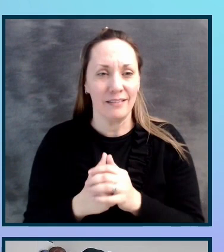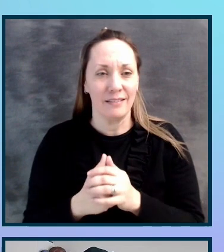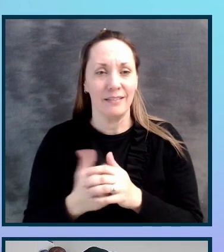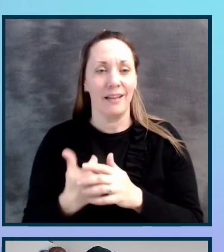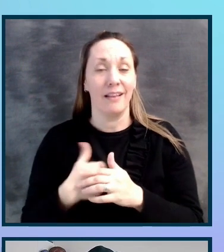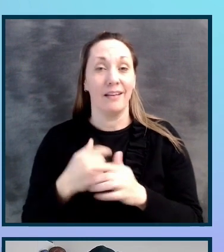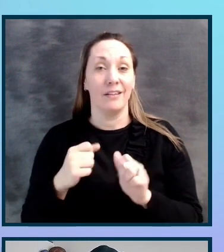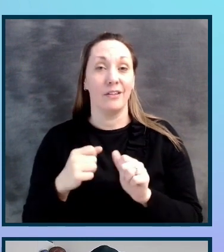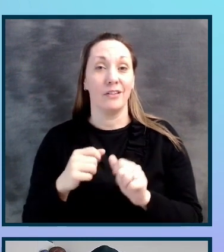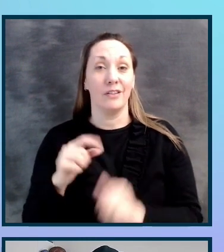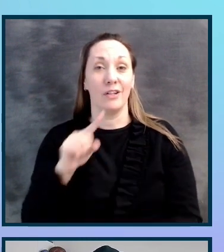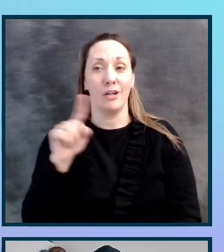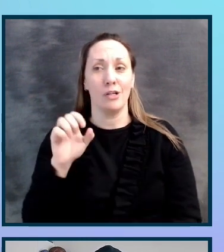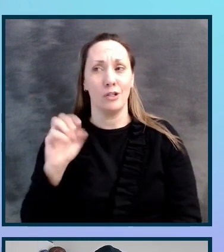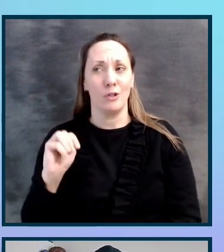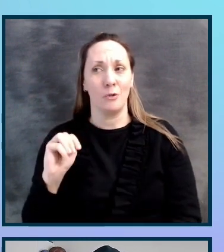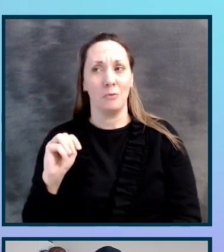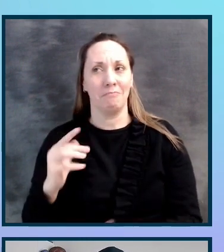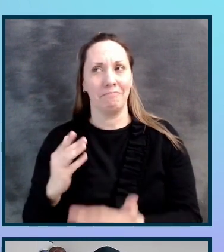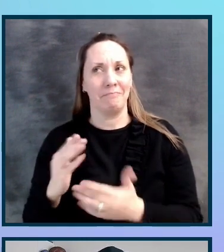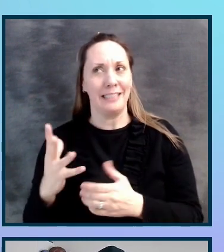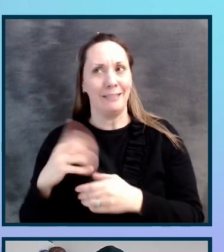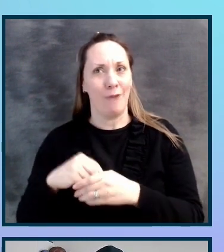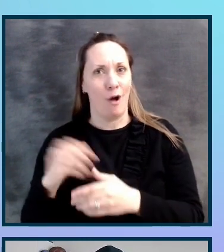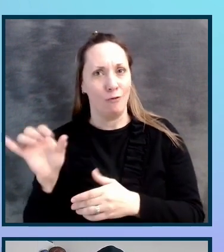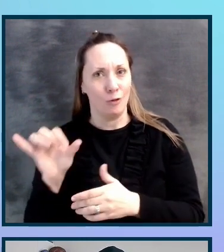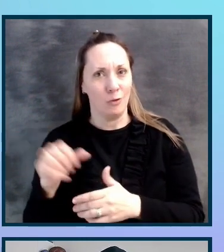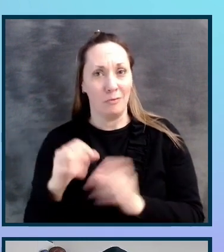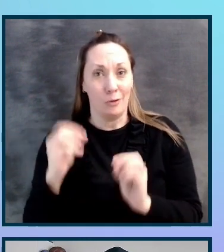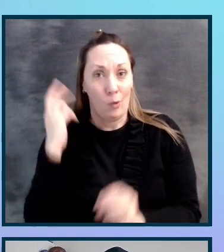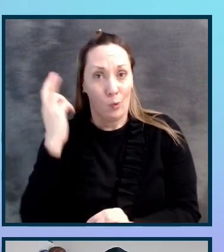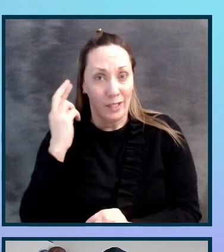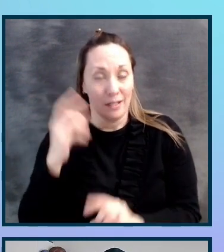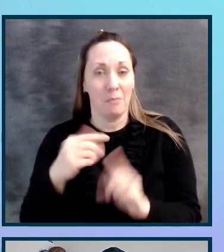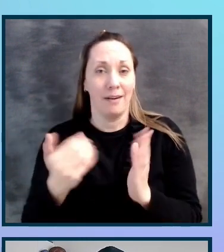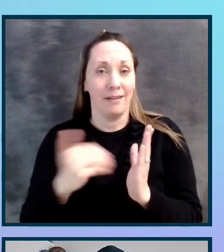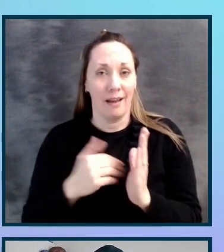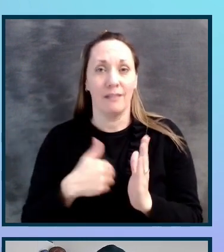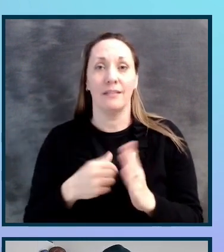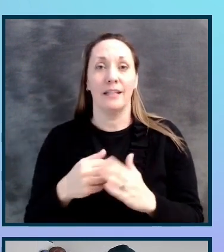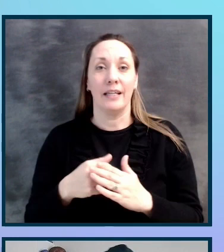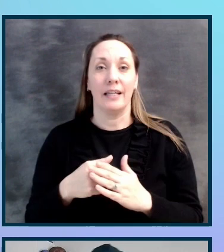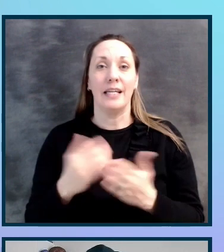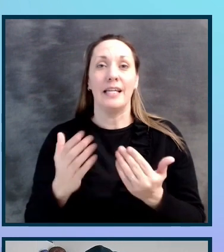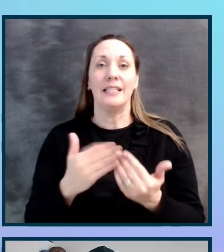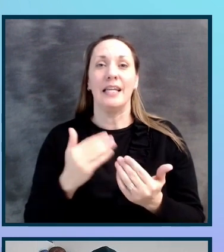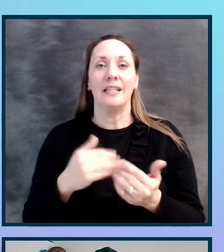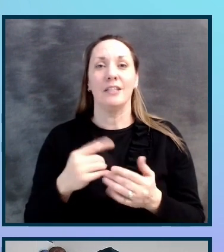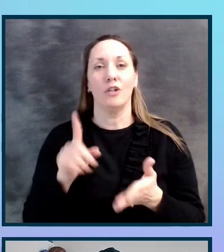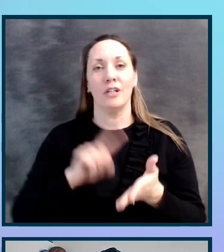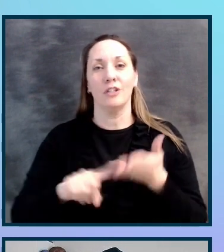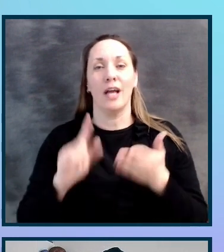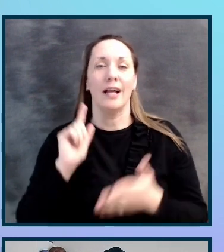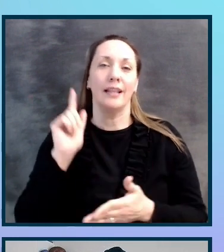but Zoom will come into play as well. No rhyme reason to that, but again, like I said, it leads to easier check down the line, okay?